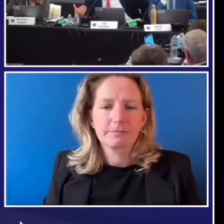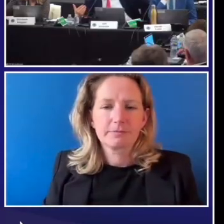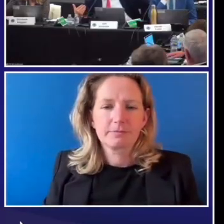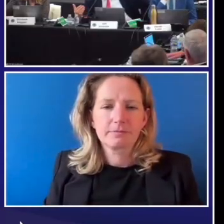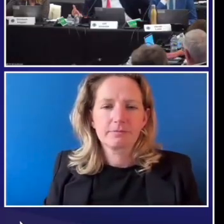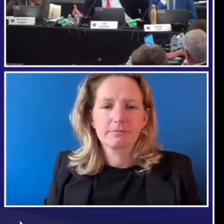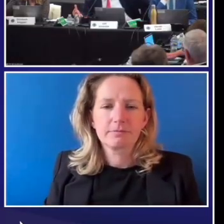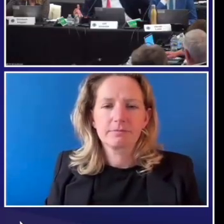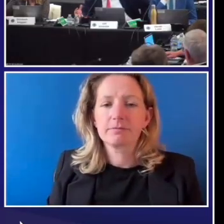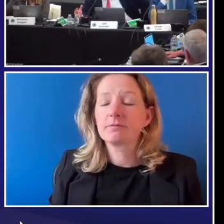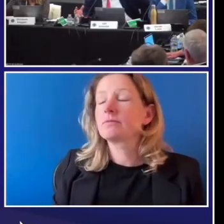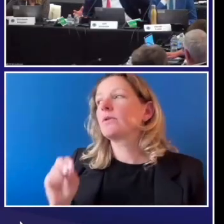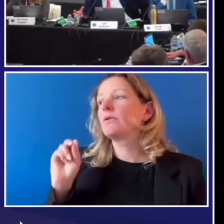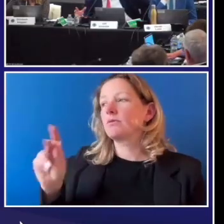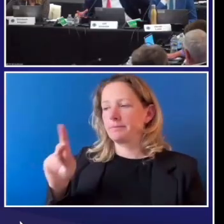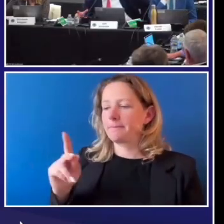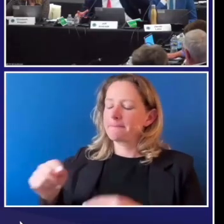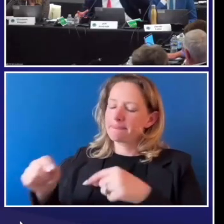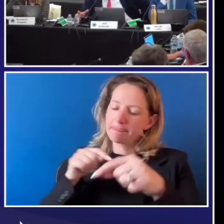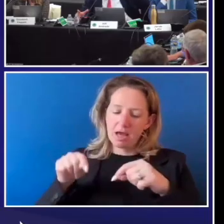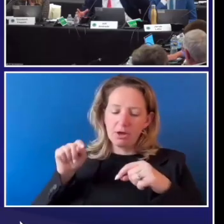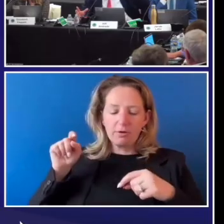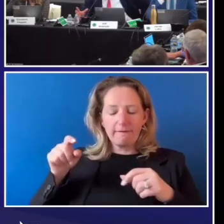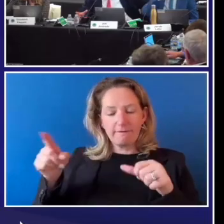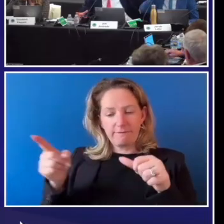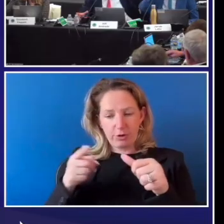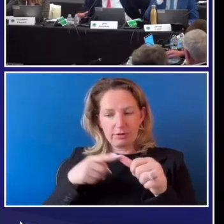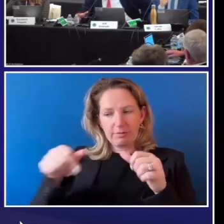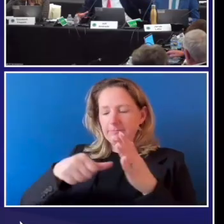we have currently and what we have currently is discussing the decision making bodies.